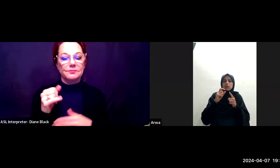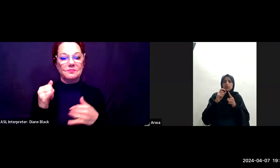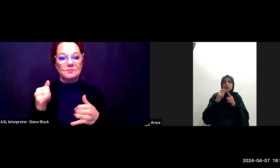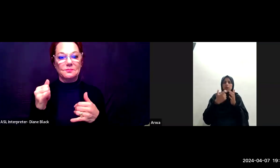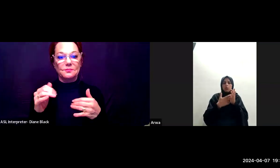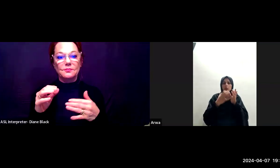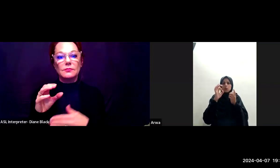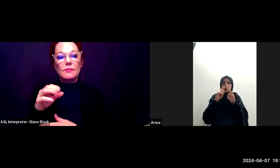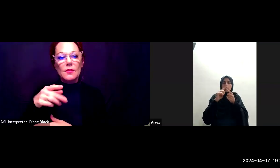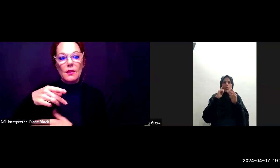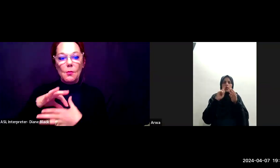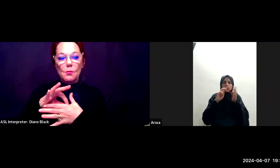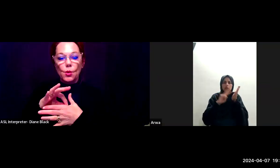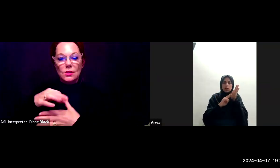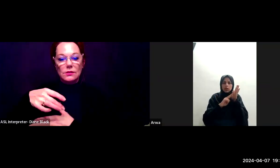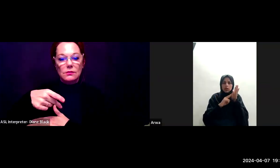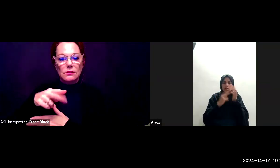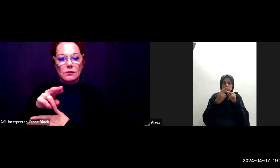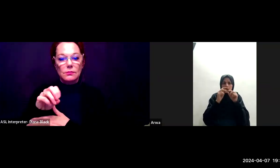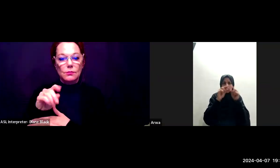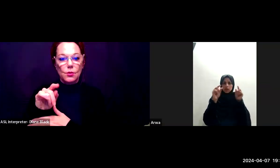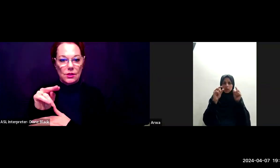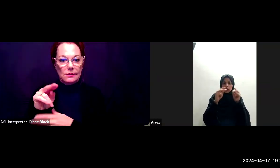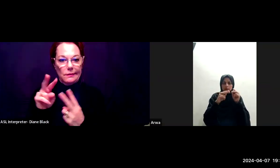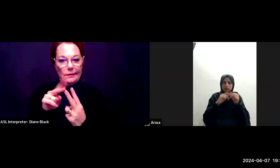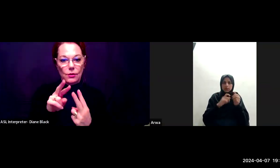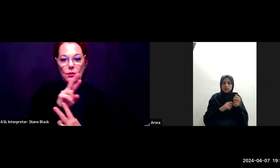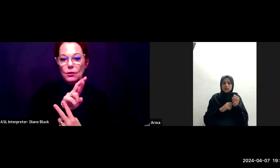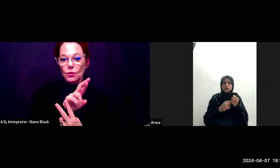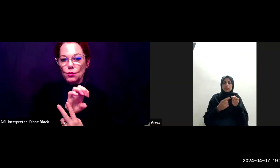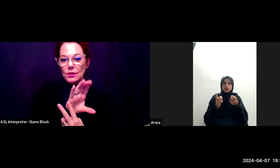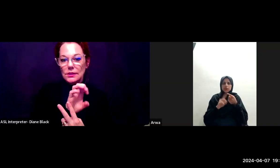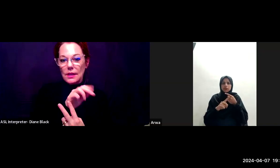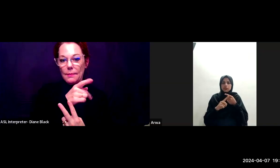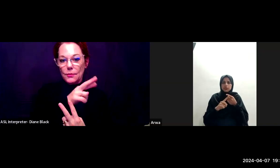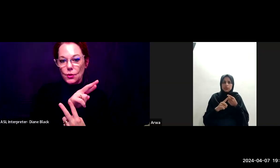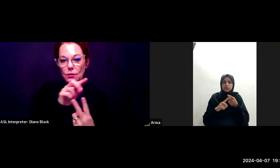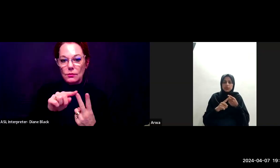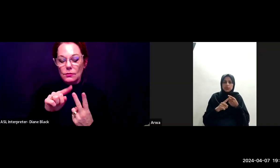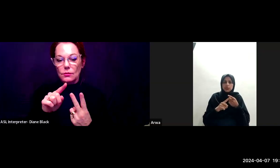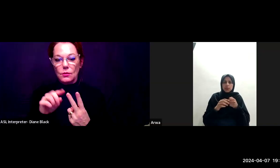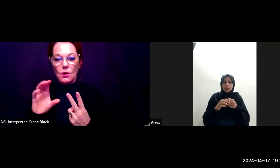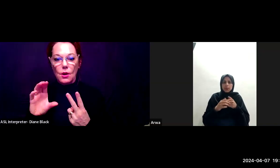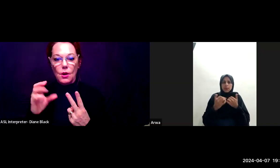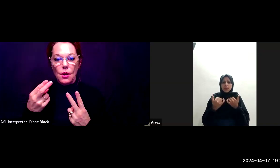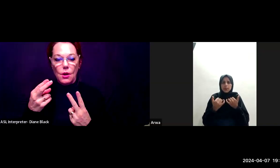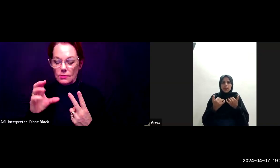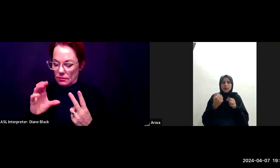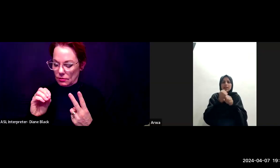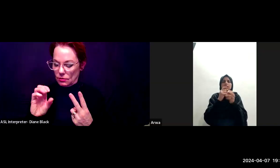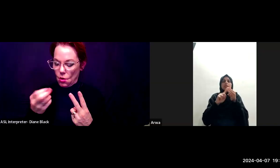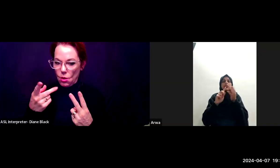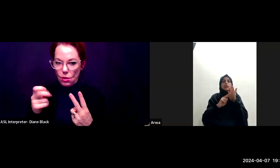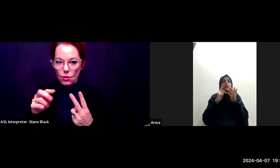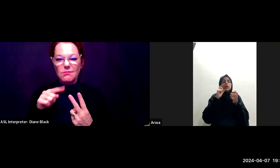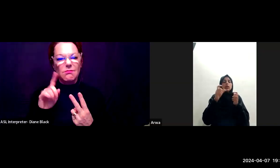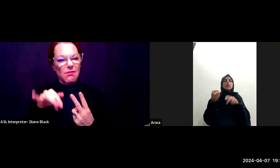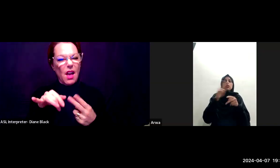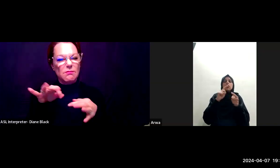the receptor or in the cochlea. okay so therefore that is how gene therapy works. But again packing